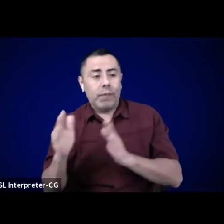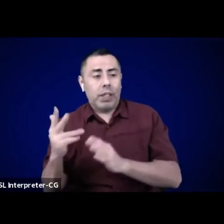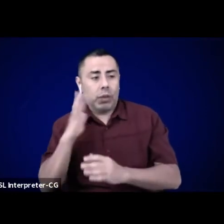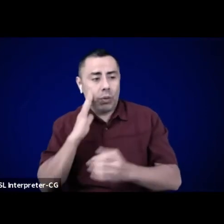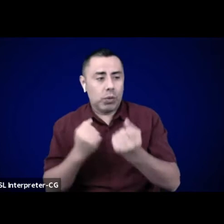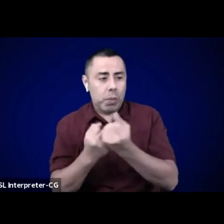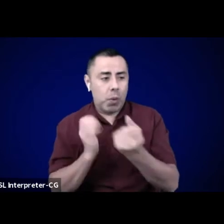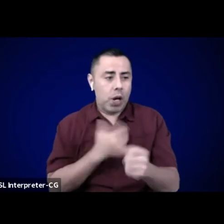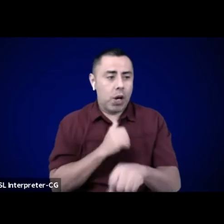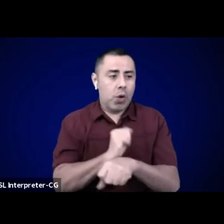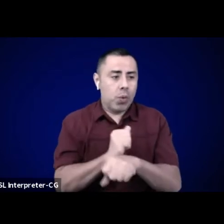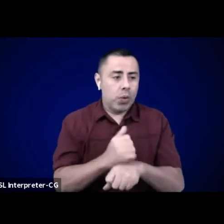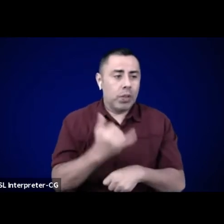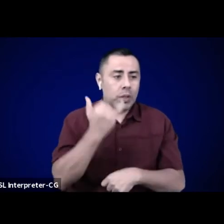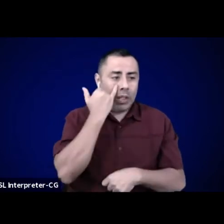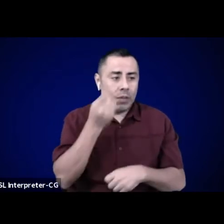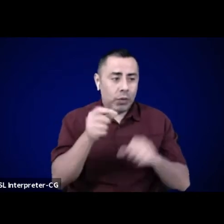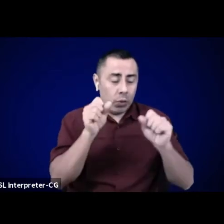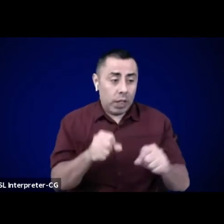Make sure to also follow us along on Instagram